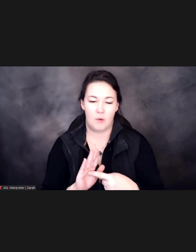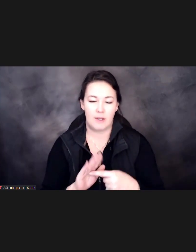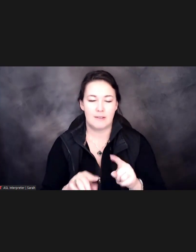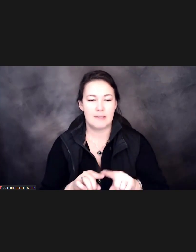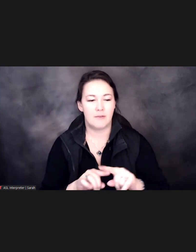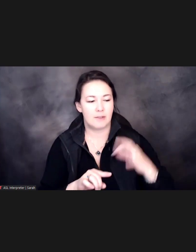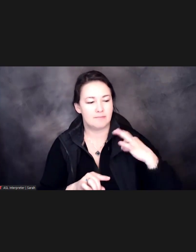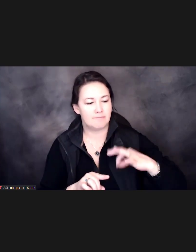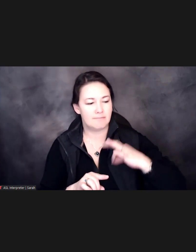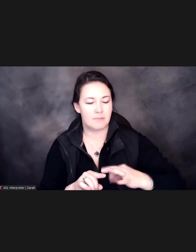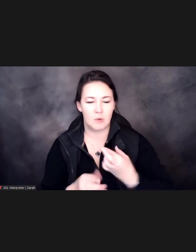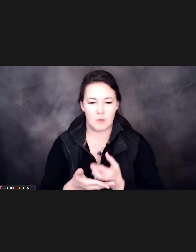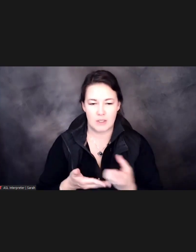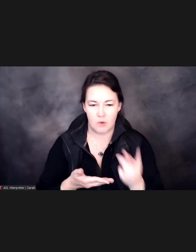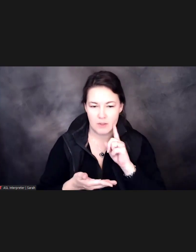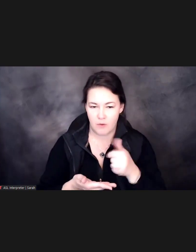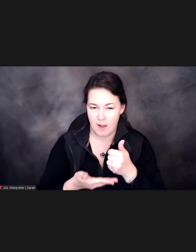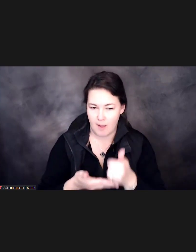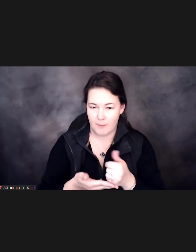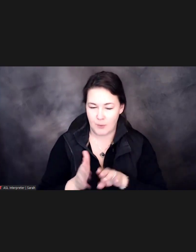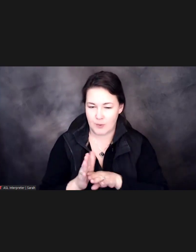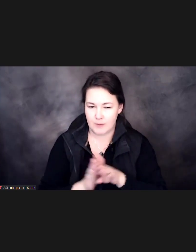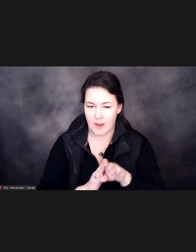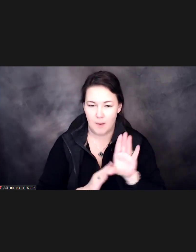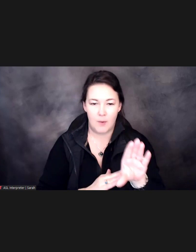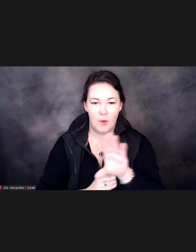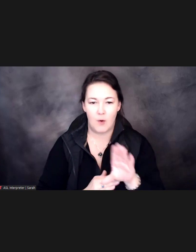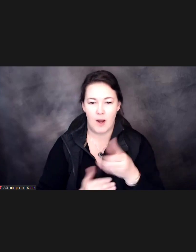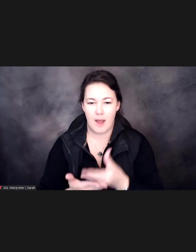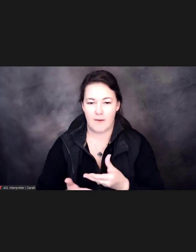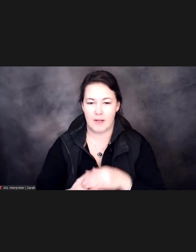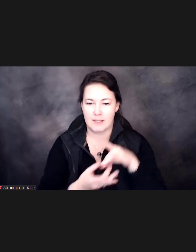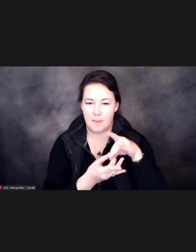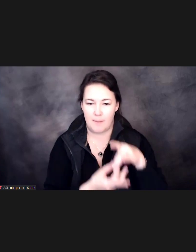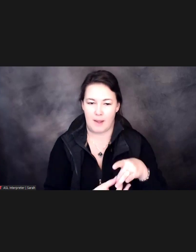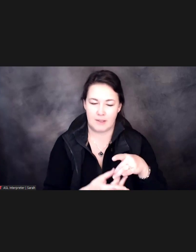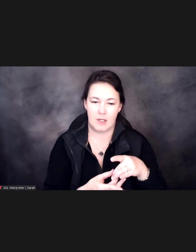available to help you develop your evidence-based screening program,